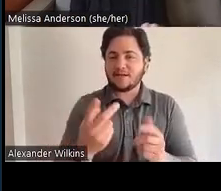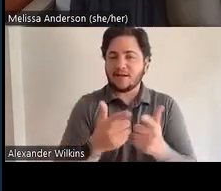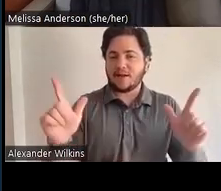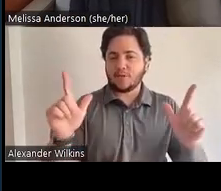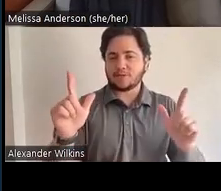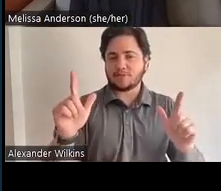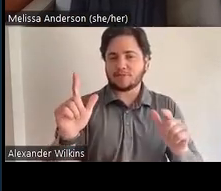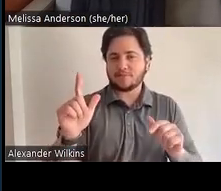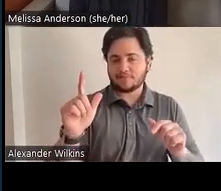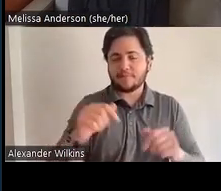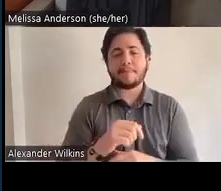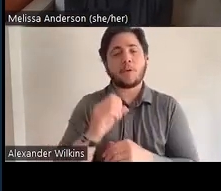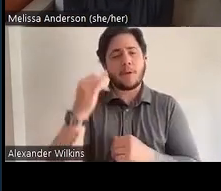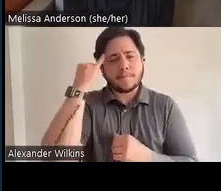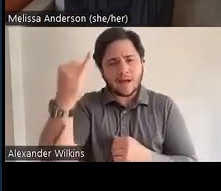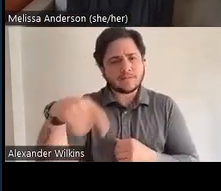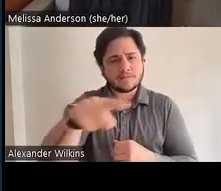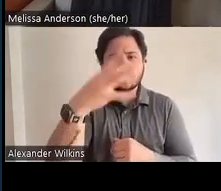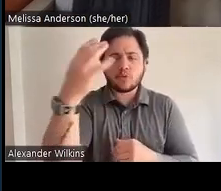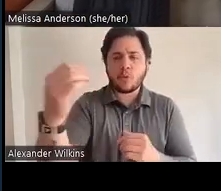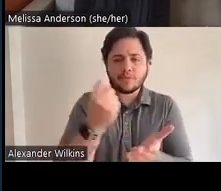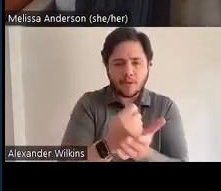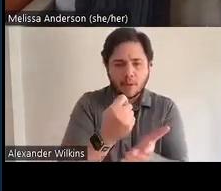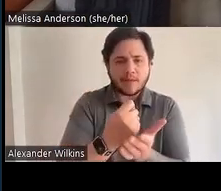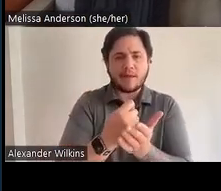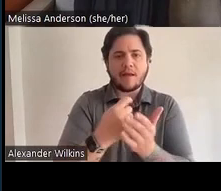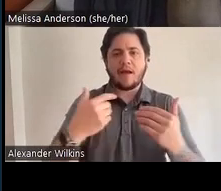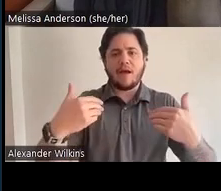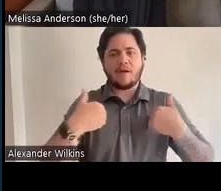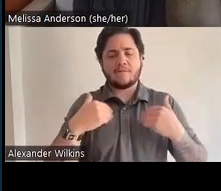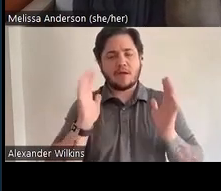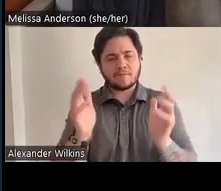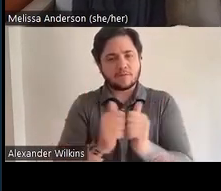for many deaf people, English is as if it's a second language. Imagine